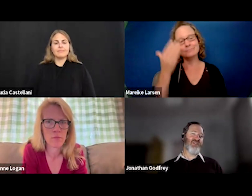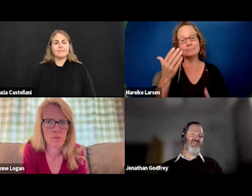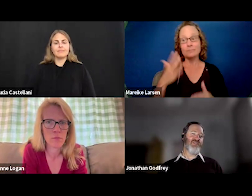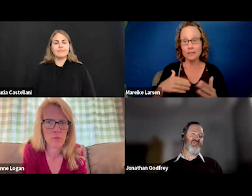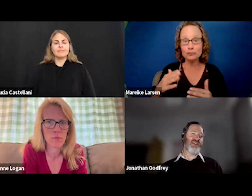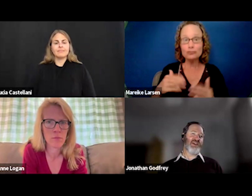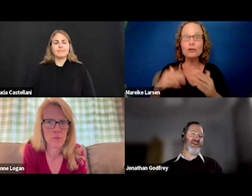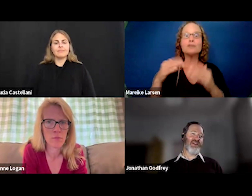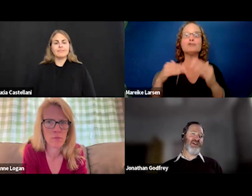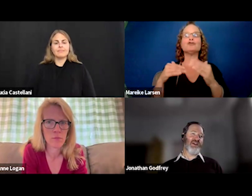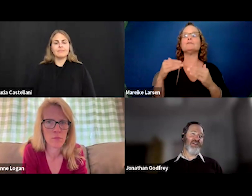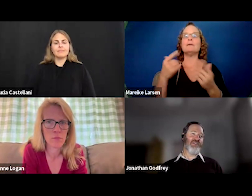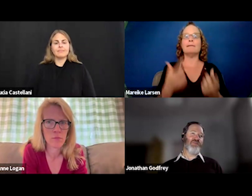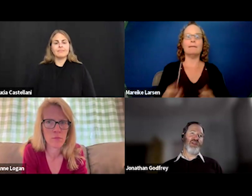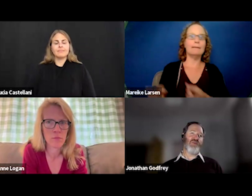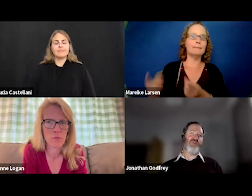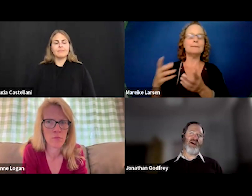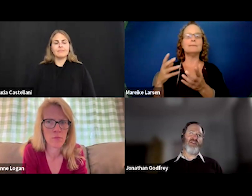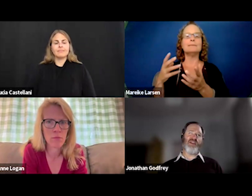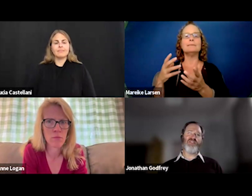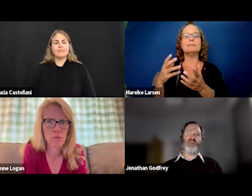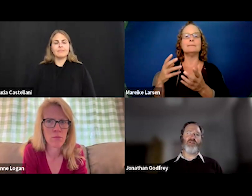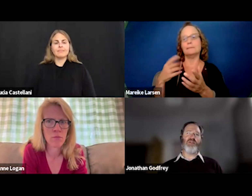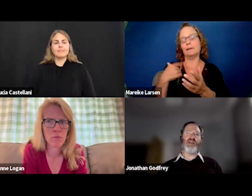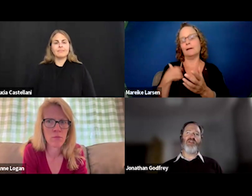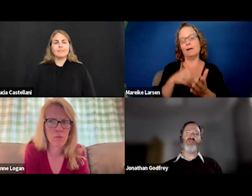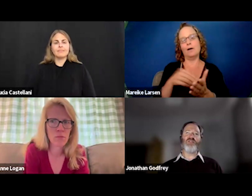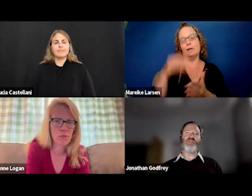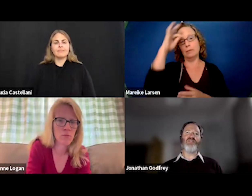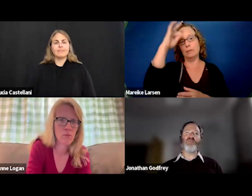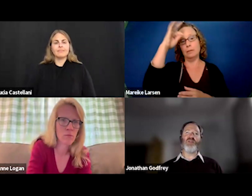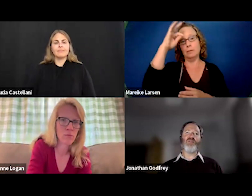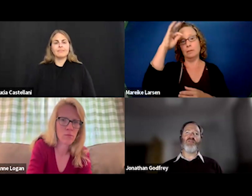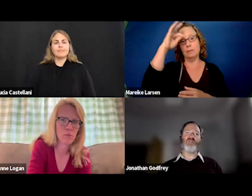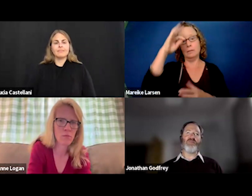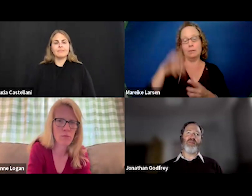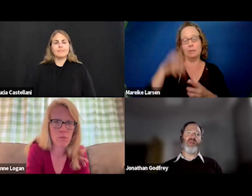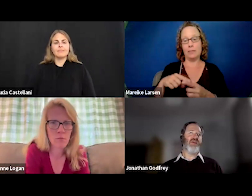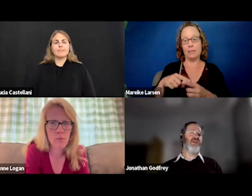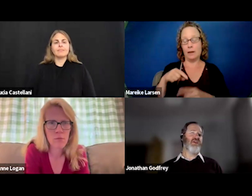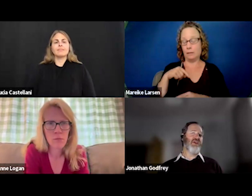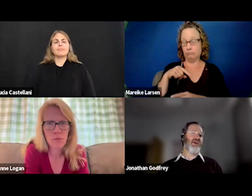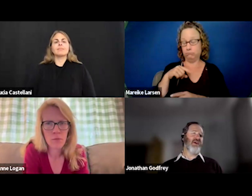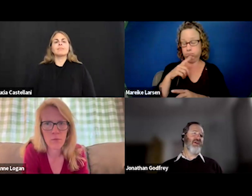things I don't know about until I literally stumble across them.